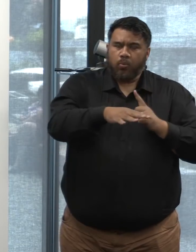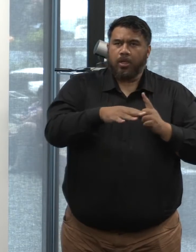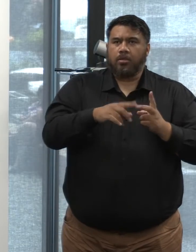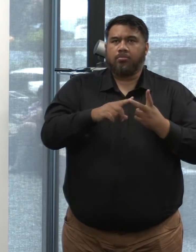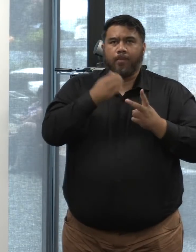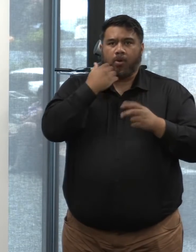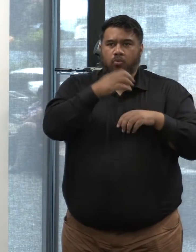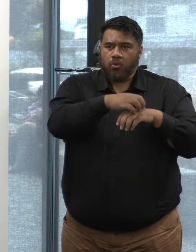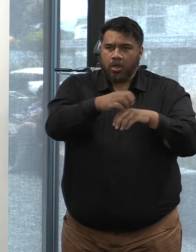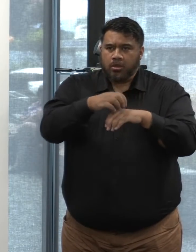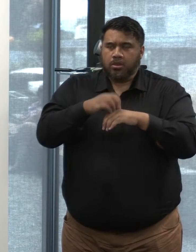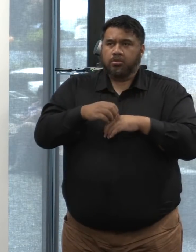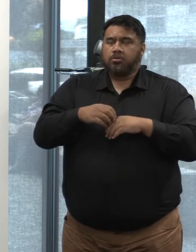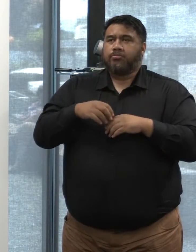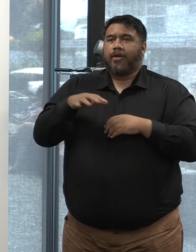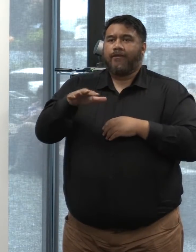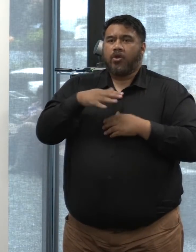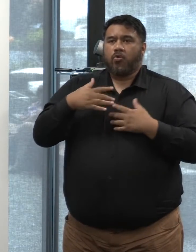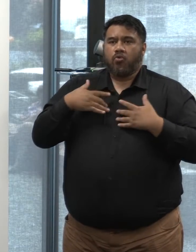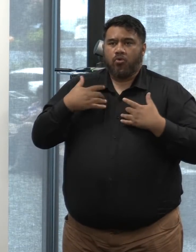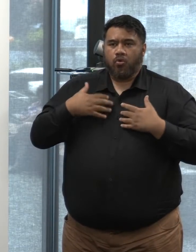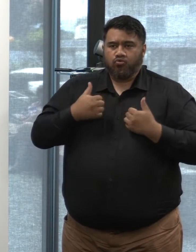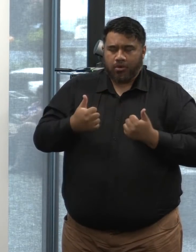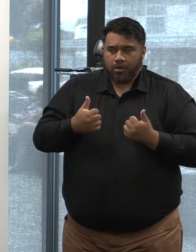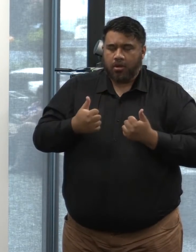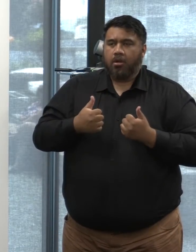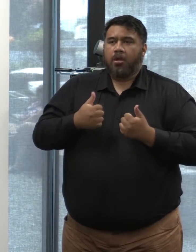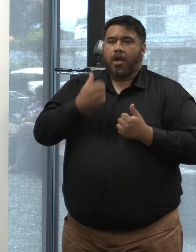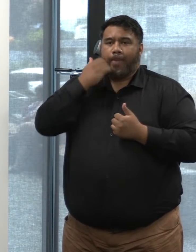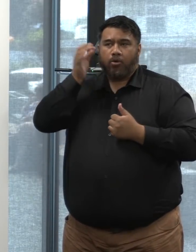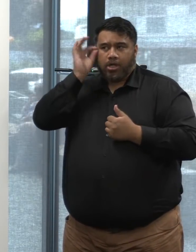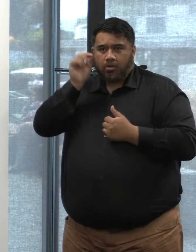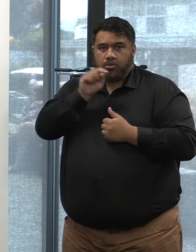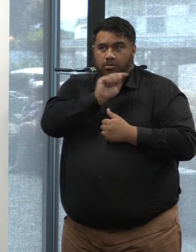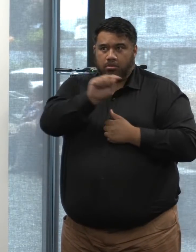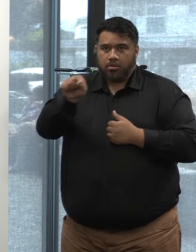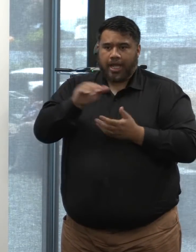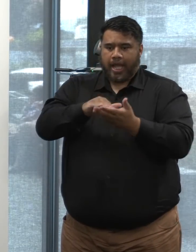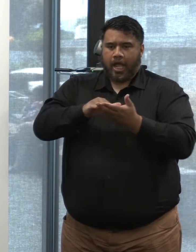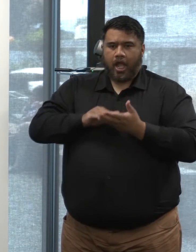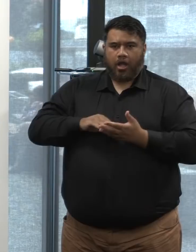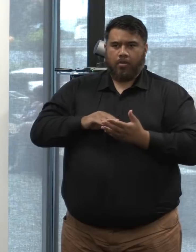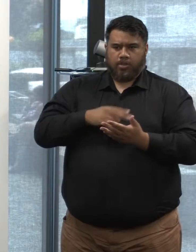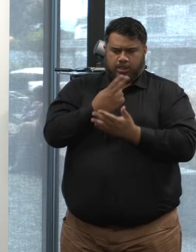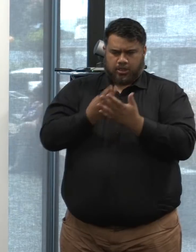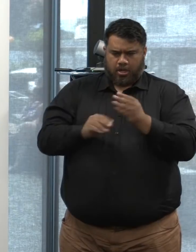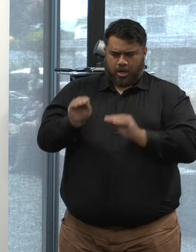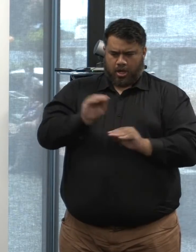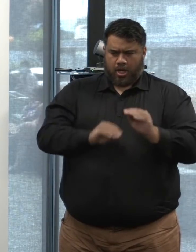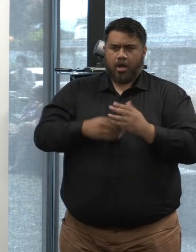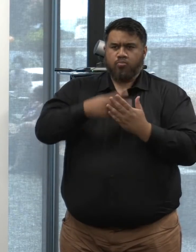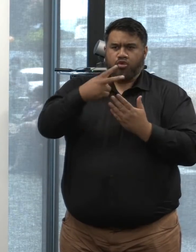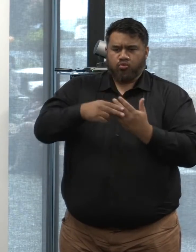around our rollout of the vaccines to children, we are